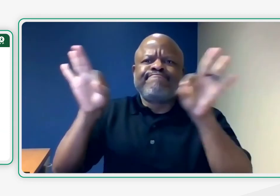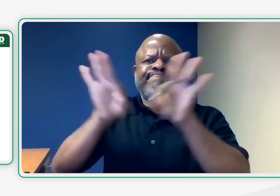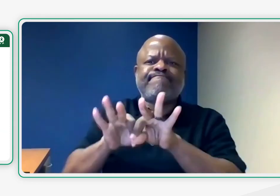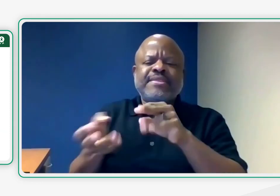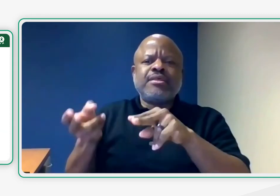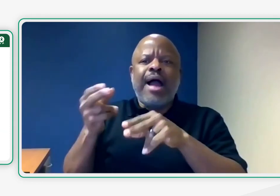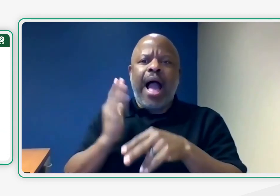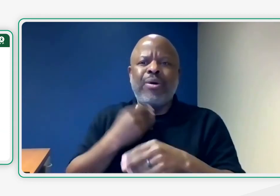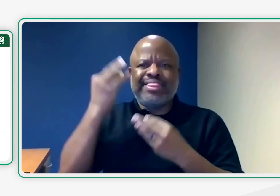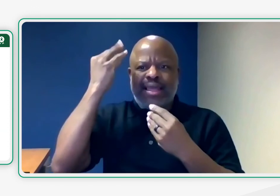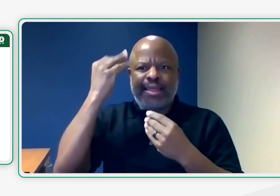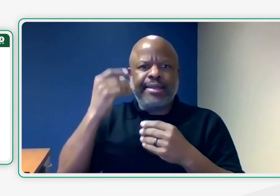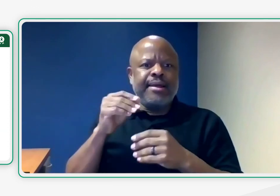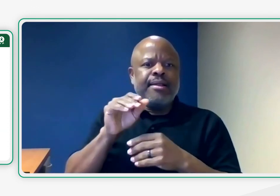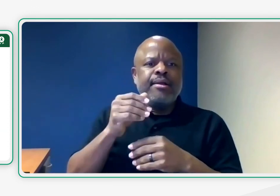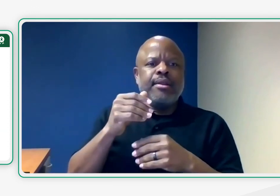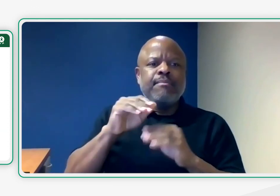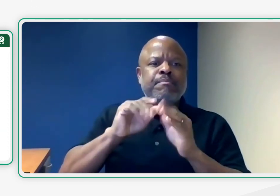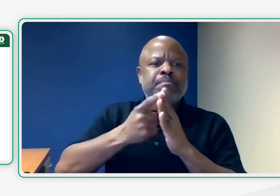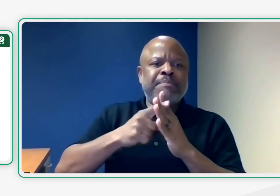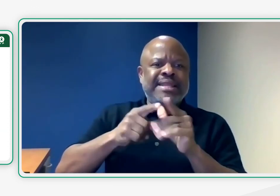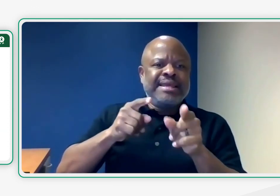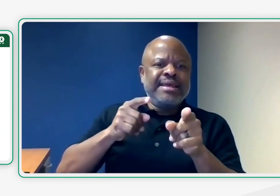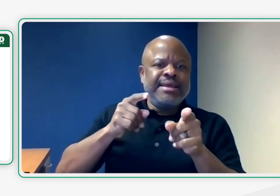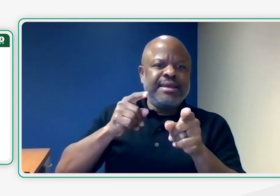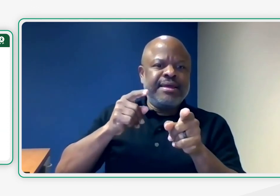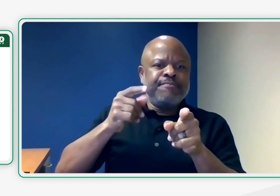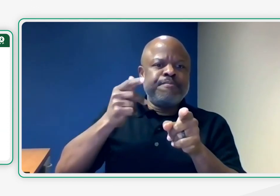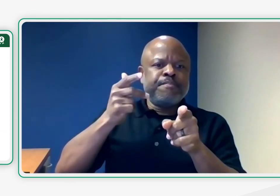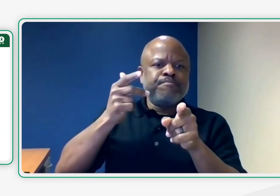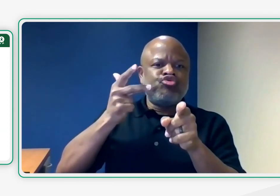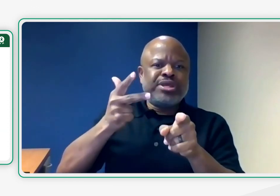And the economy's trying to adjust. And all of these things are influencing our thinking.